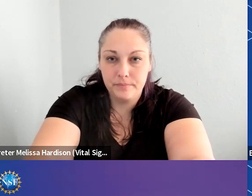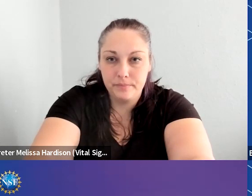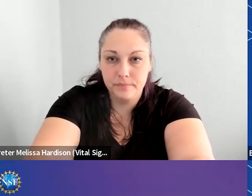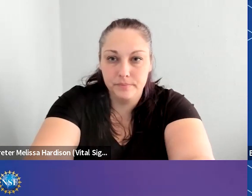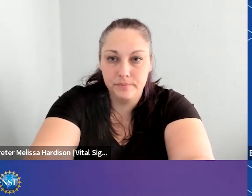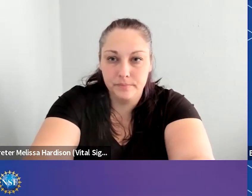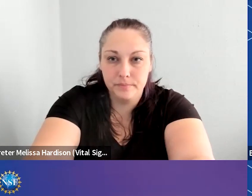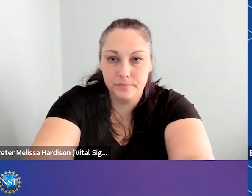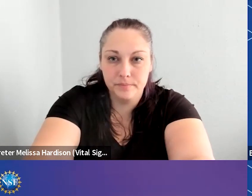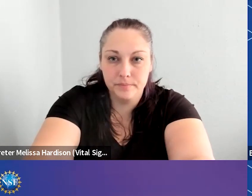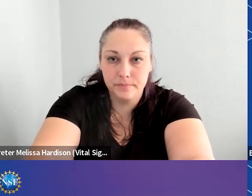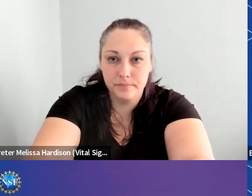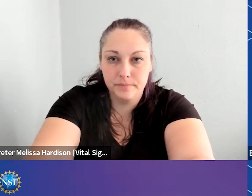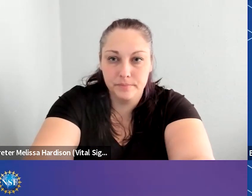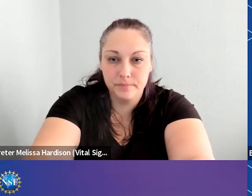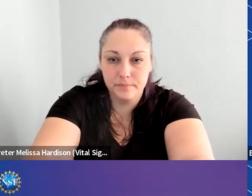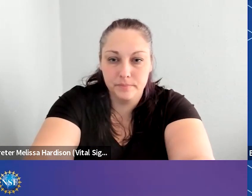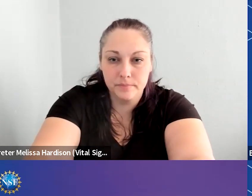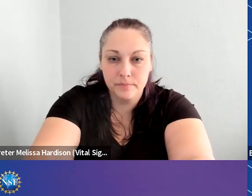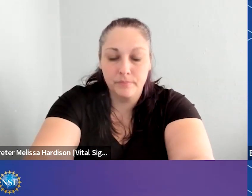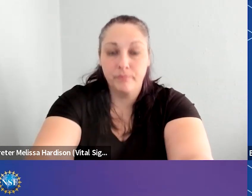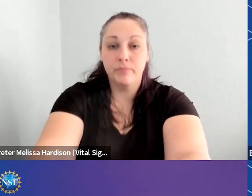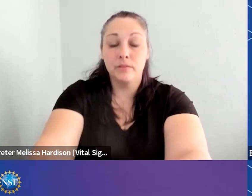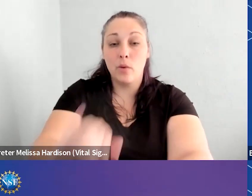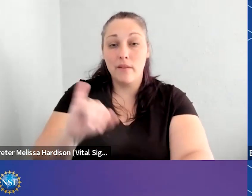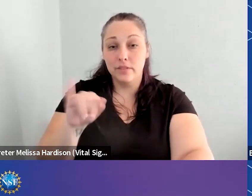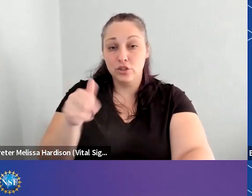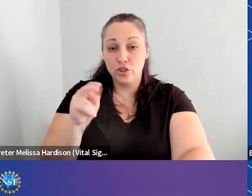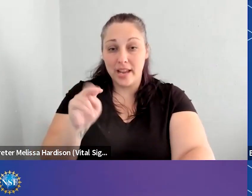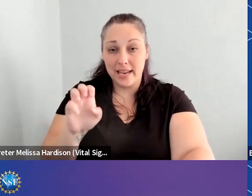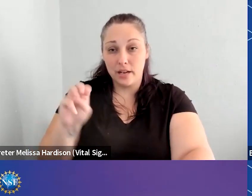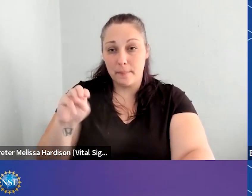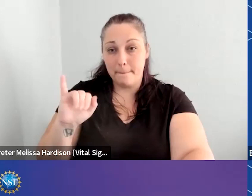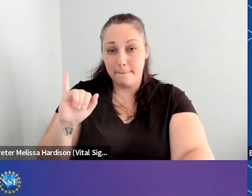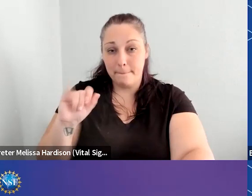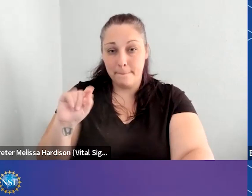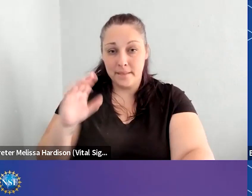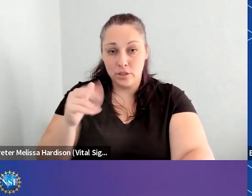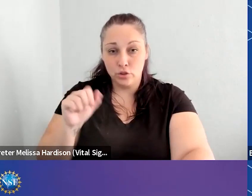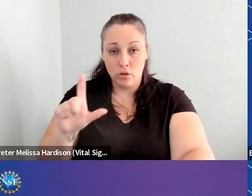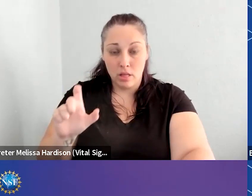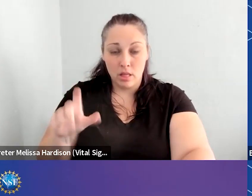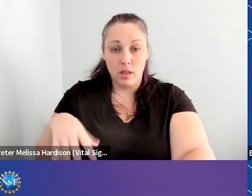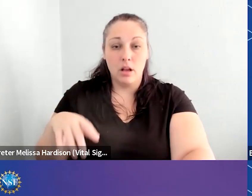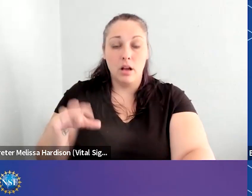She's at a emerging HSI PUI, a primarily undergraduate institution,